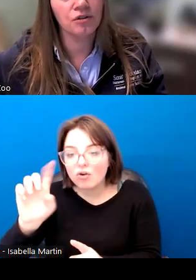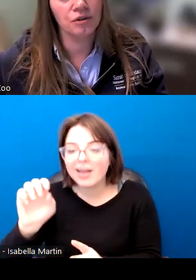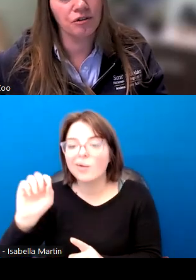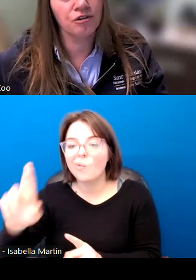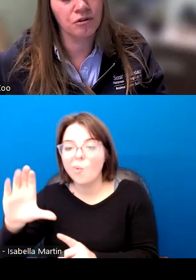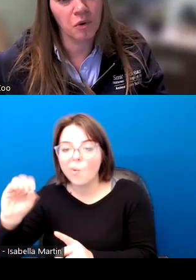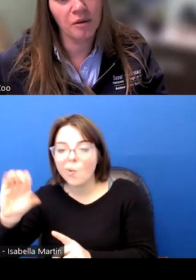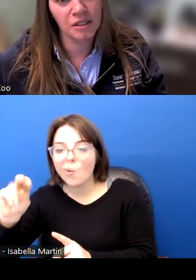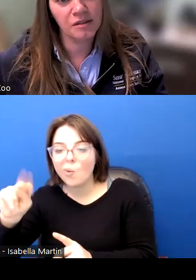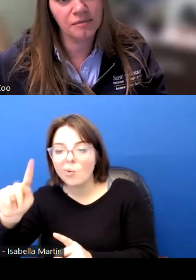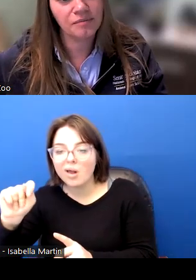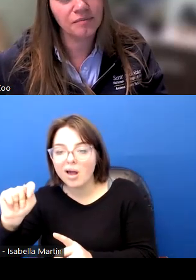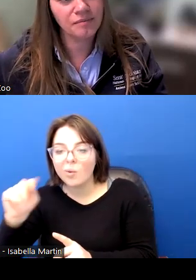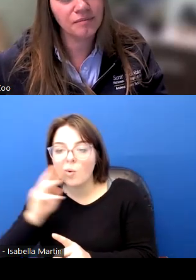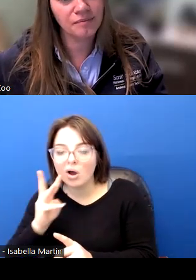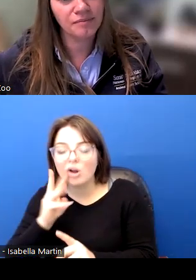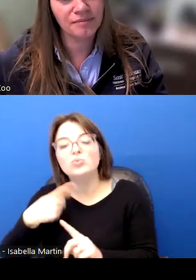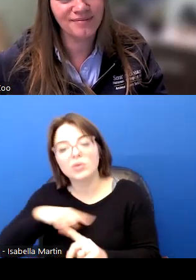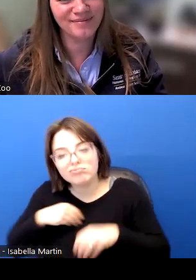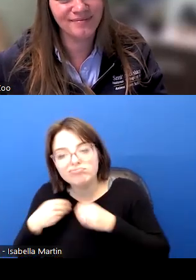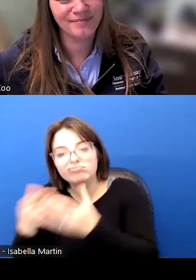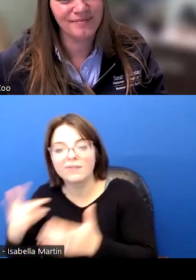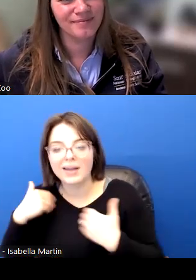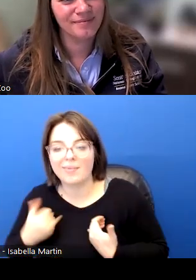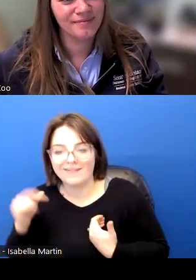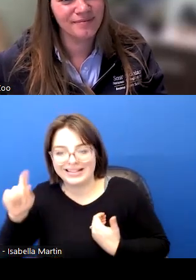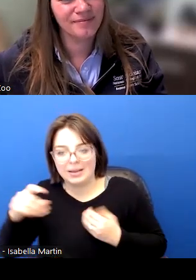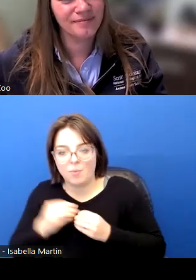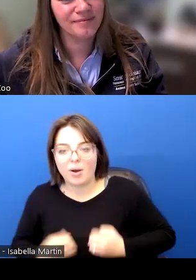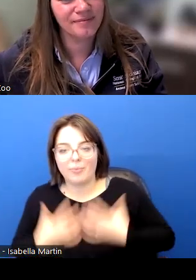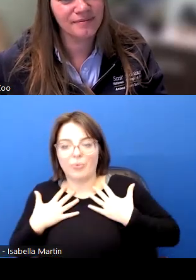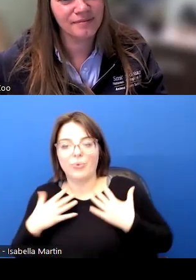to their nutritional requirements. >>Shellie: That's so fascinating I don't know how many uh folks in our